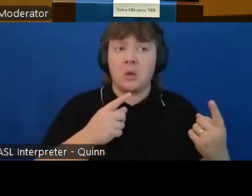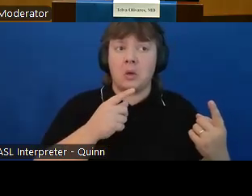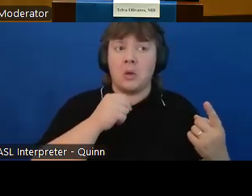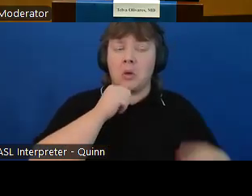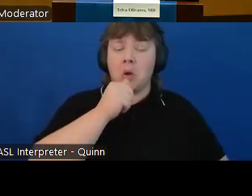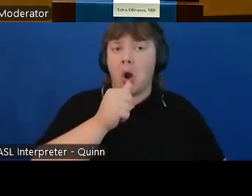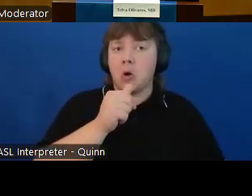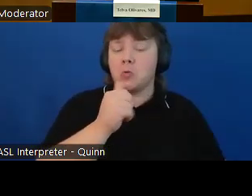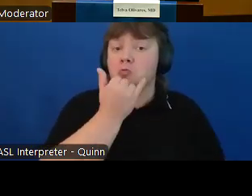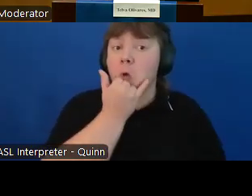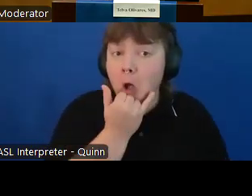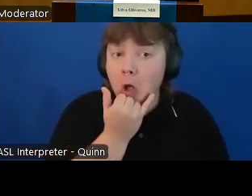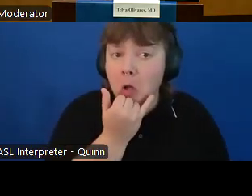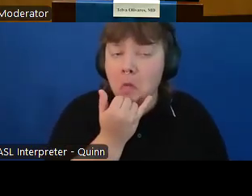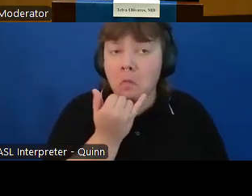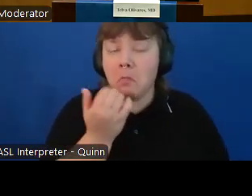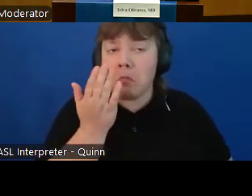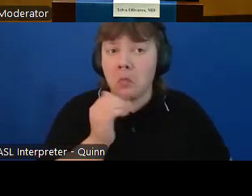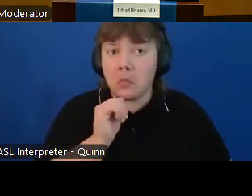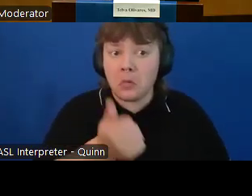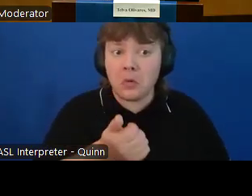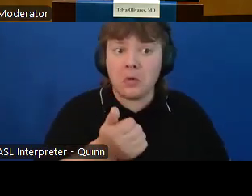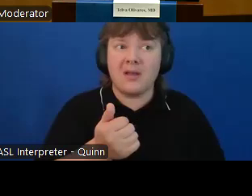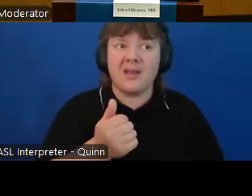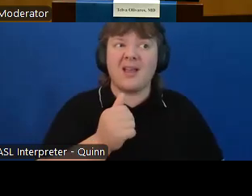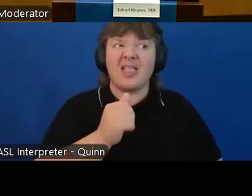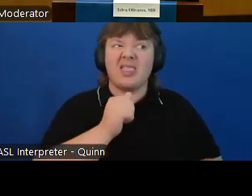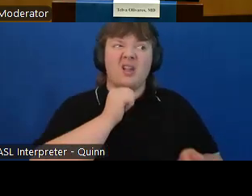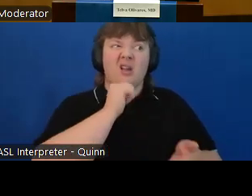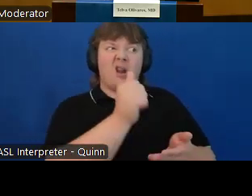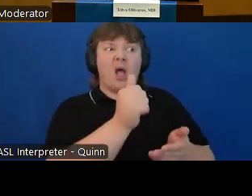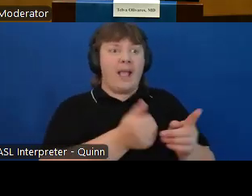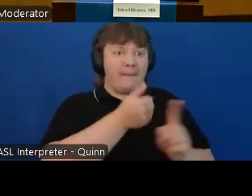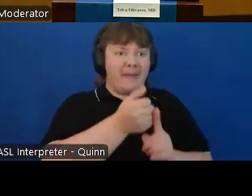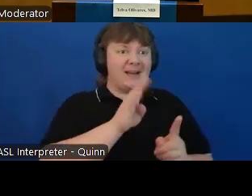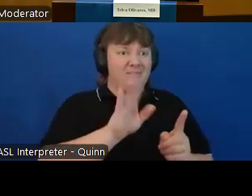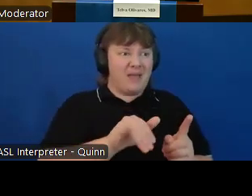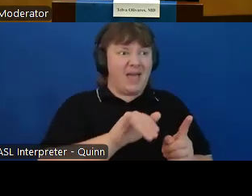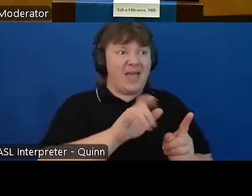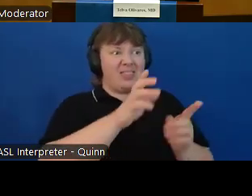and they aren't necessarily impact by impacted by impaired decision-making capacity. So there's